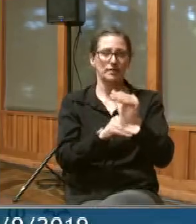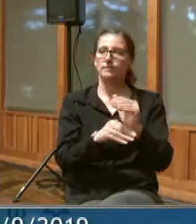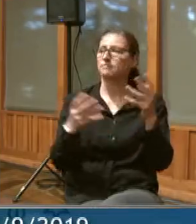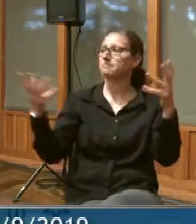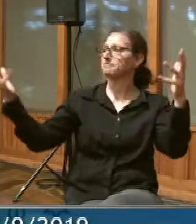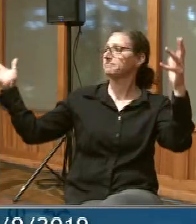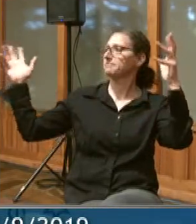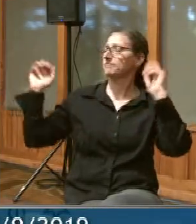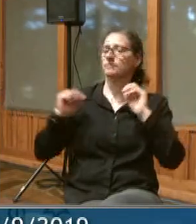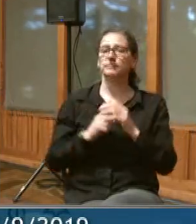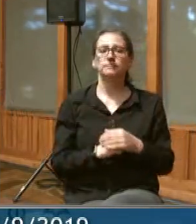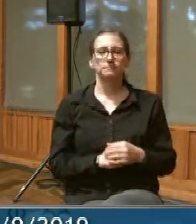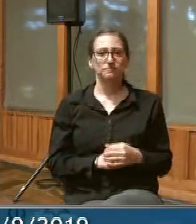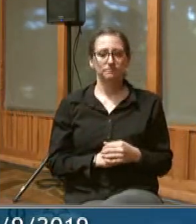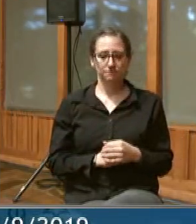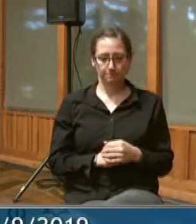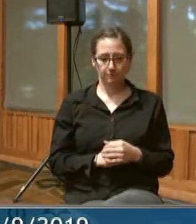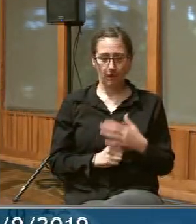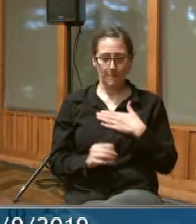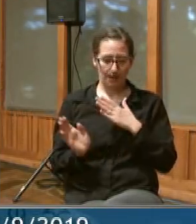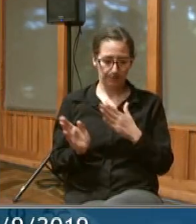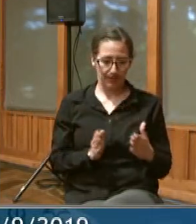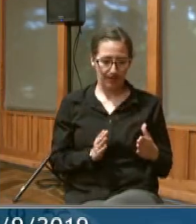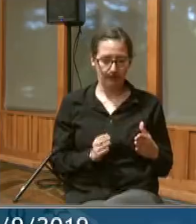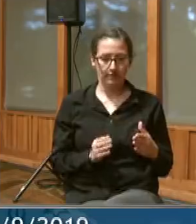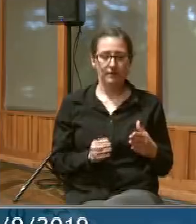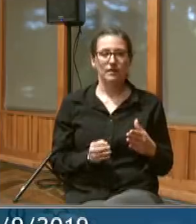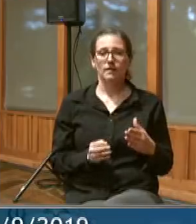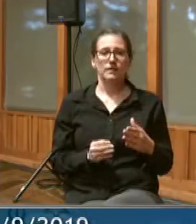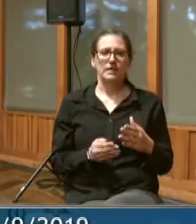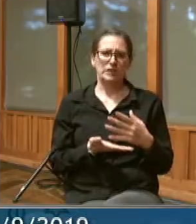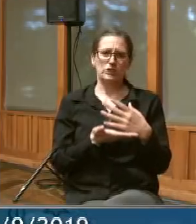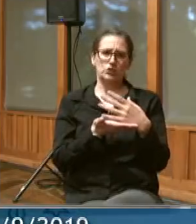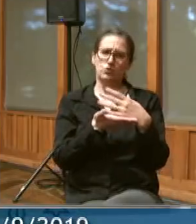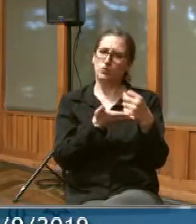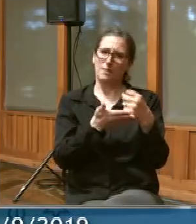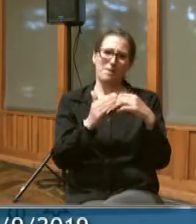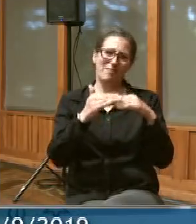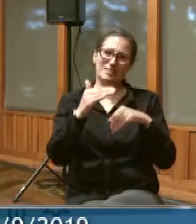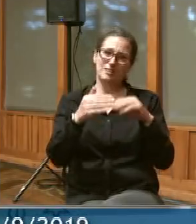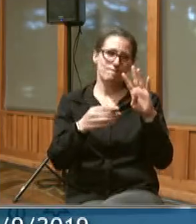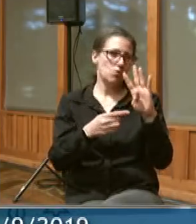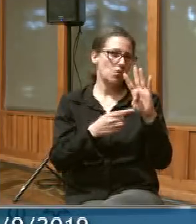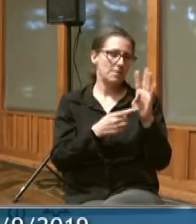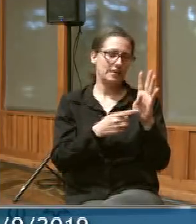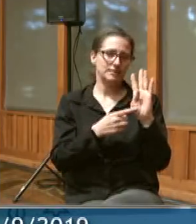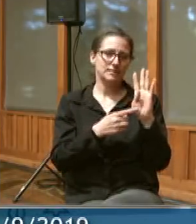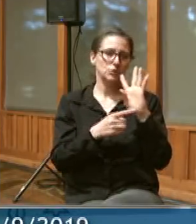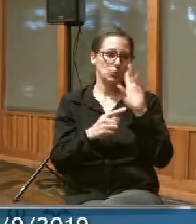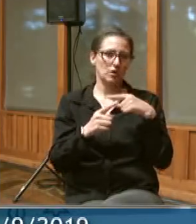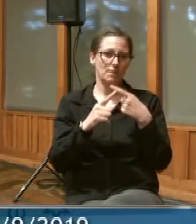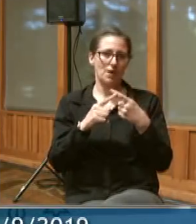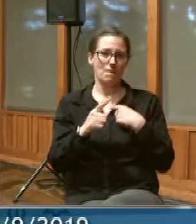IF THEY DON'T KNOW THEY CAN'T TESTIFY ON IT THIS EVENING.